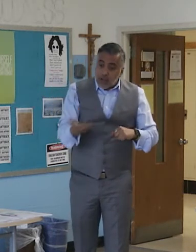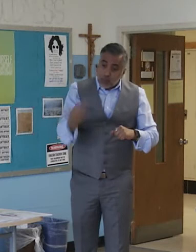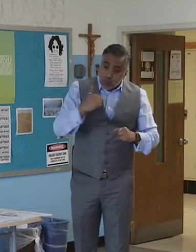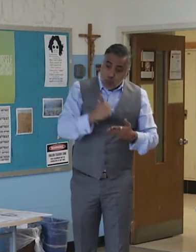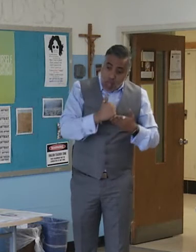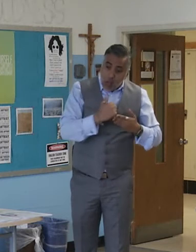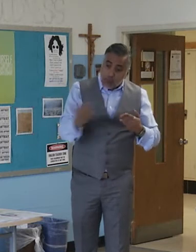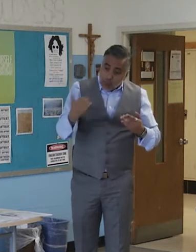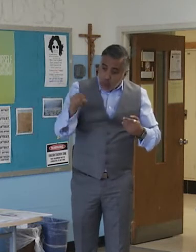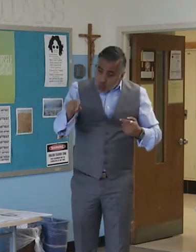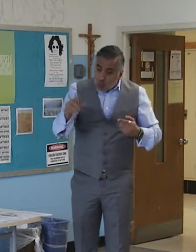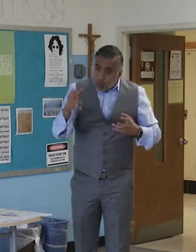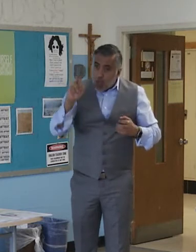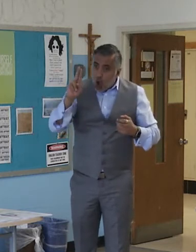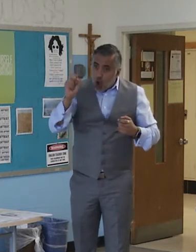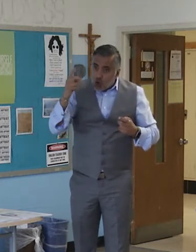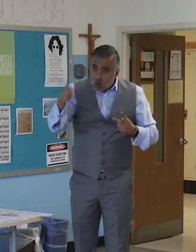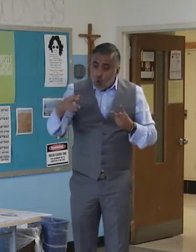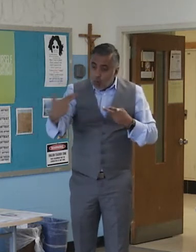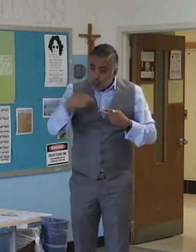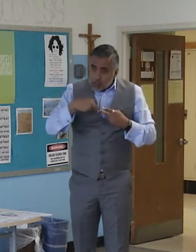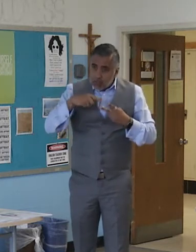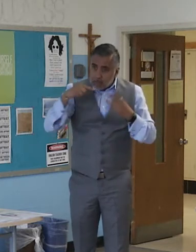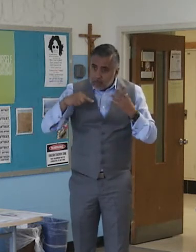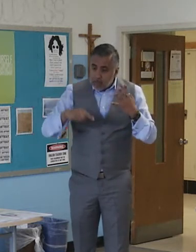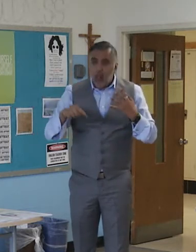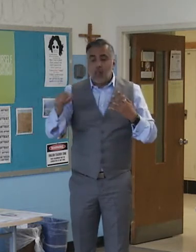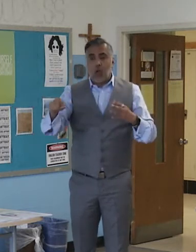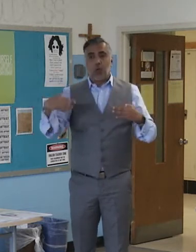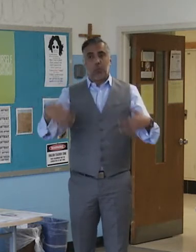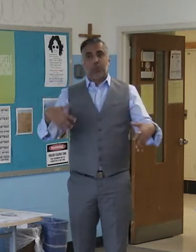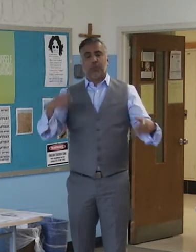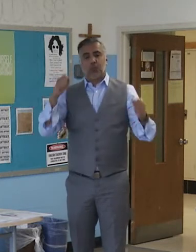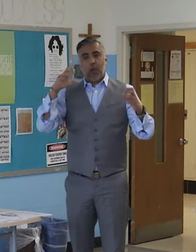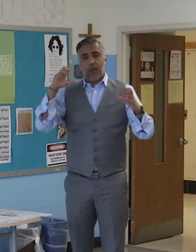an usher, to participate in different ways, is incredible, so there's a piece